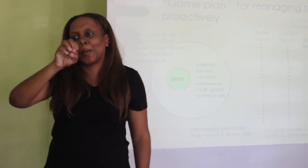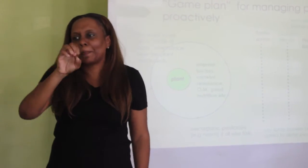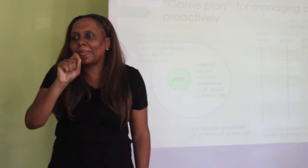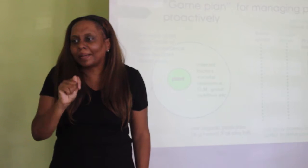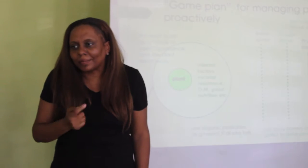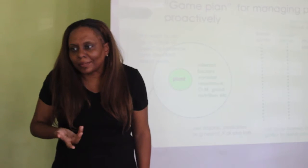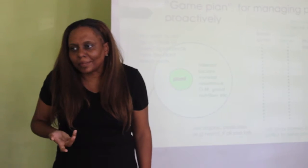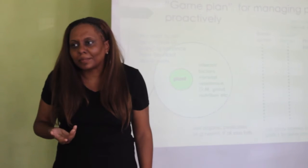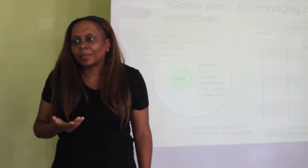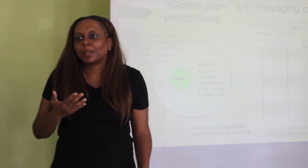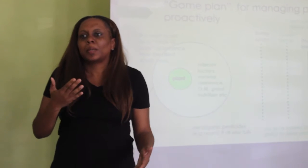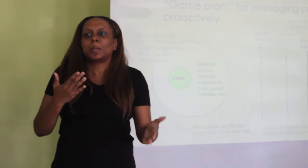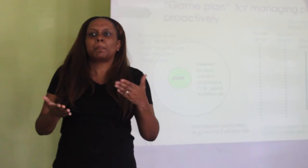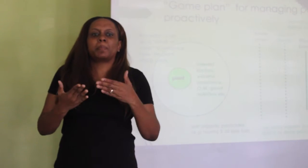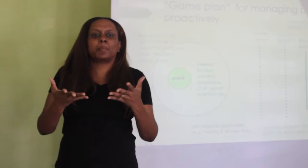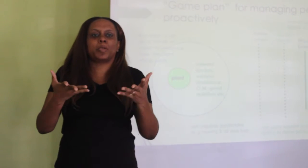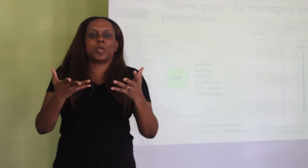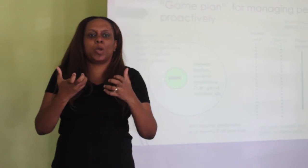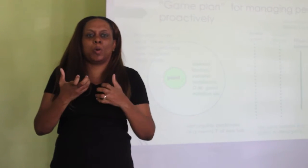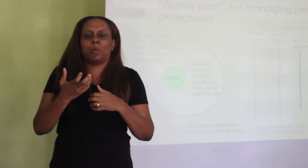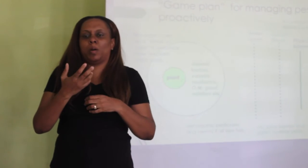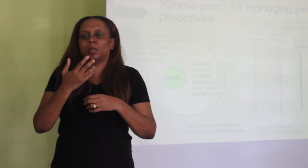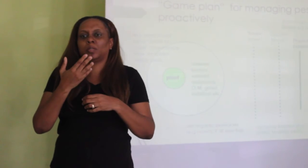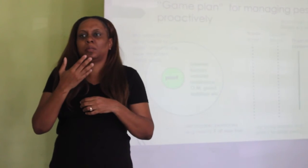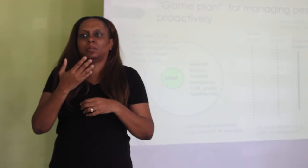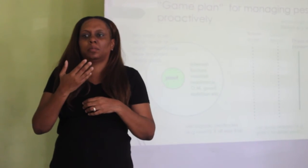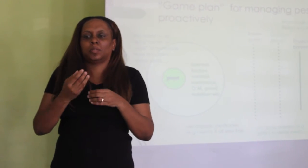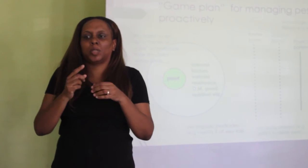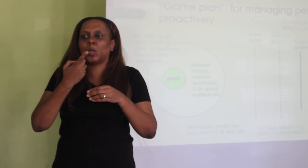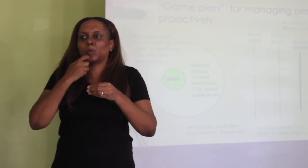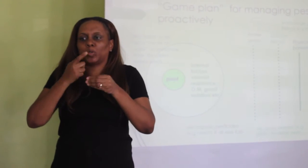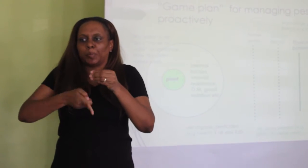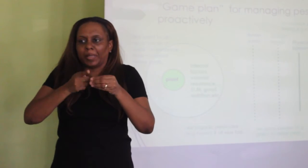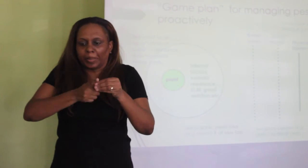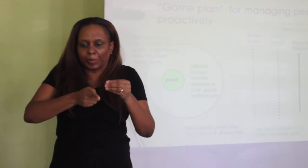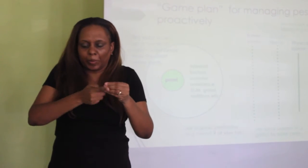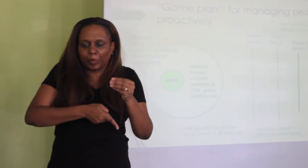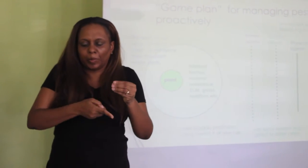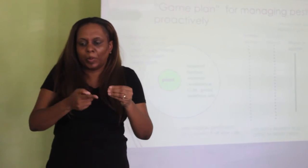but you may get some sweet potato void ammonia tomatoes but that becomes a pest so once anything